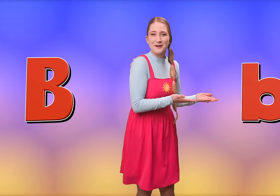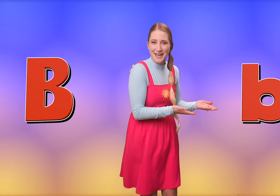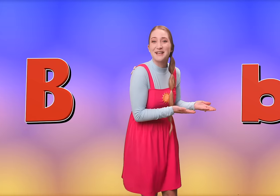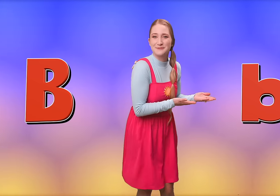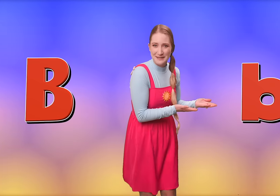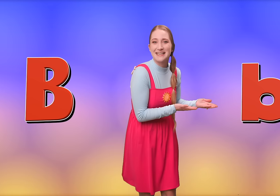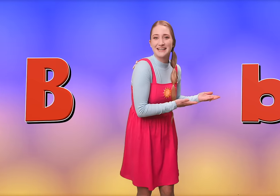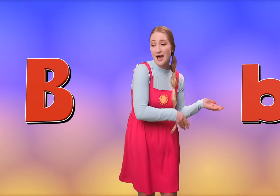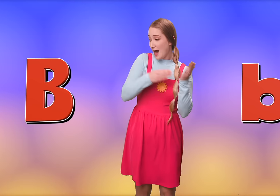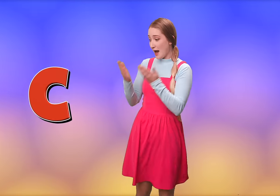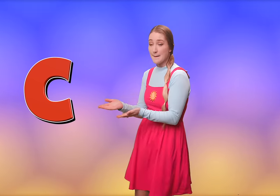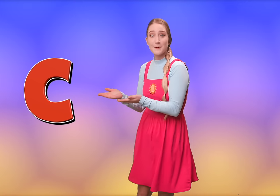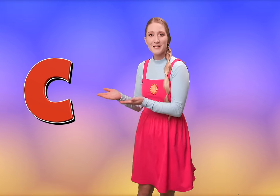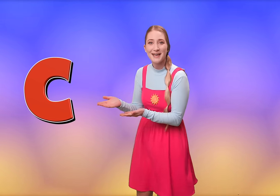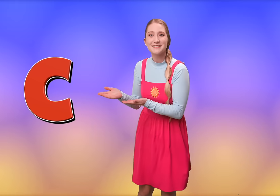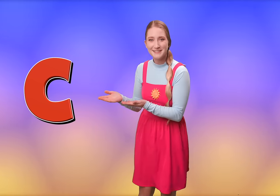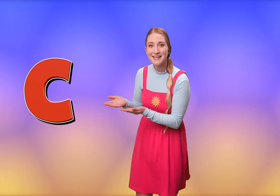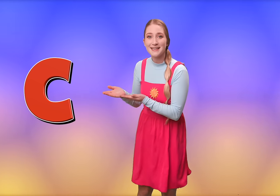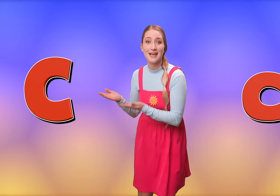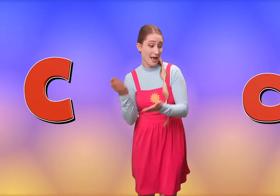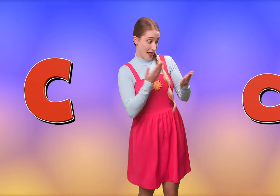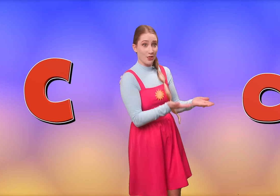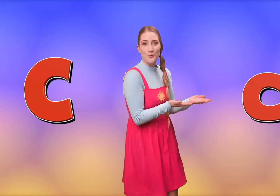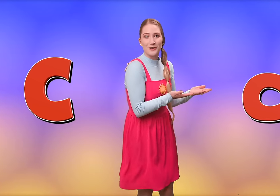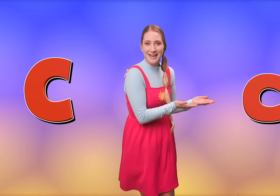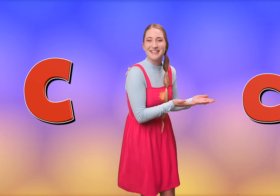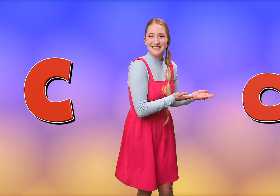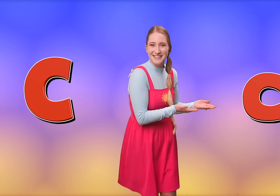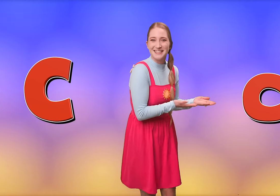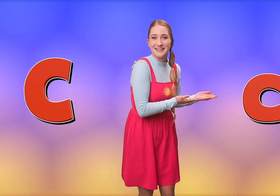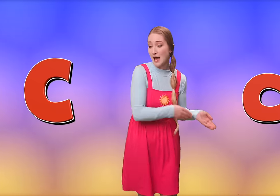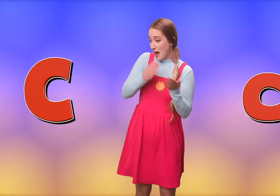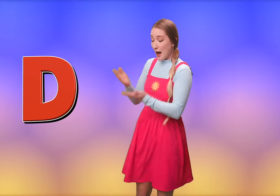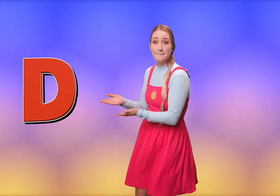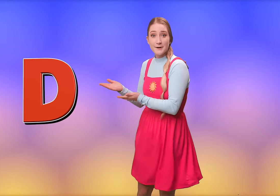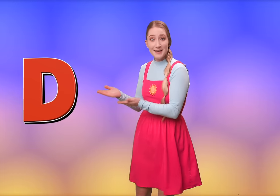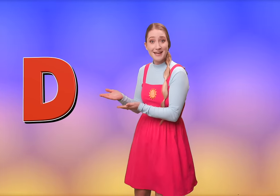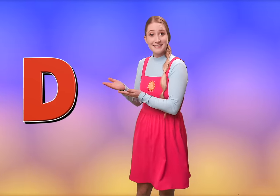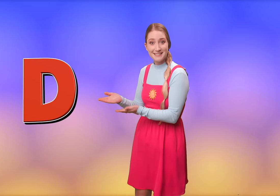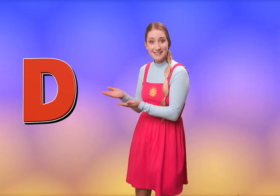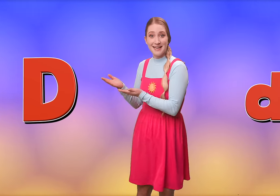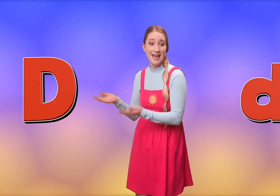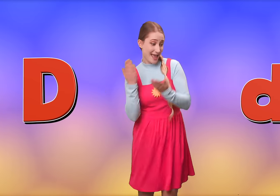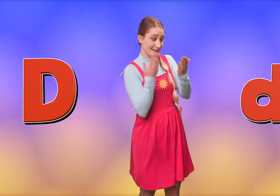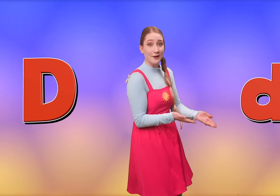lowercase B, C, and lowercase C, uppercase D and lower.